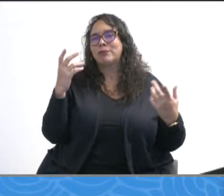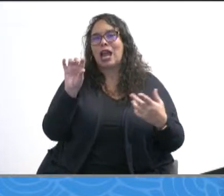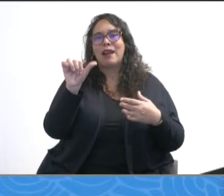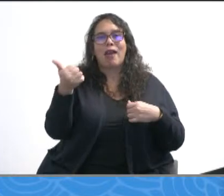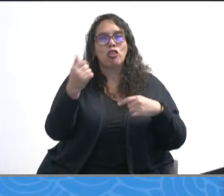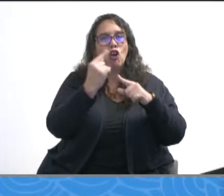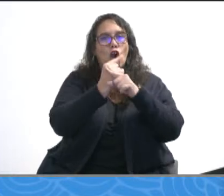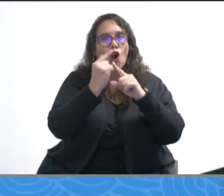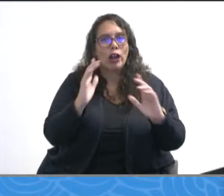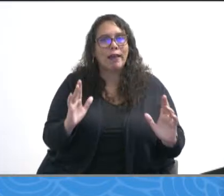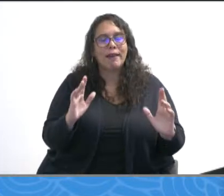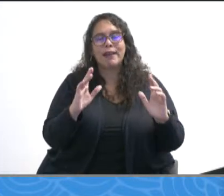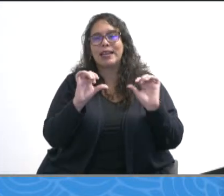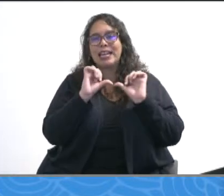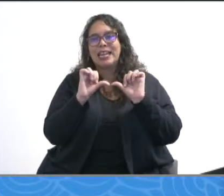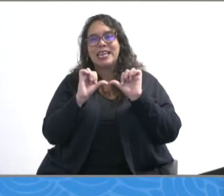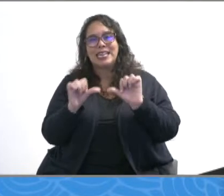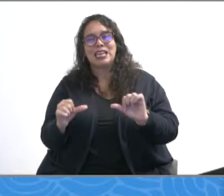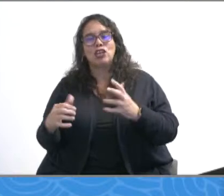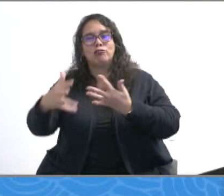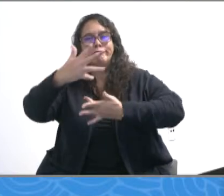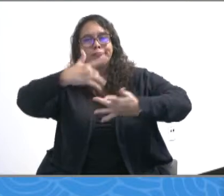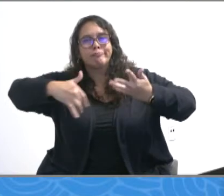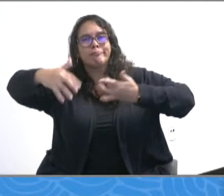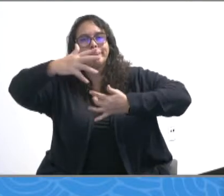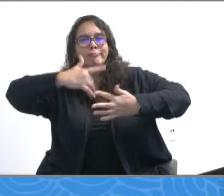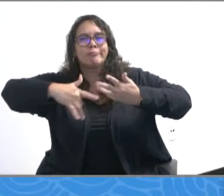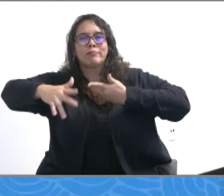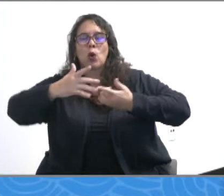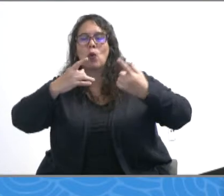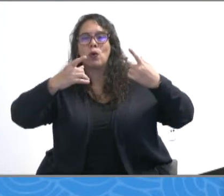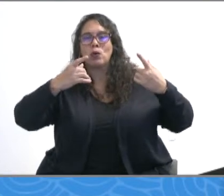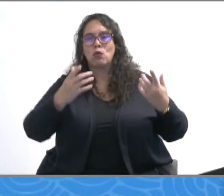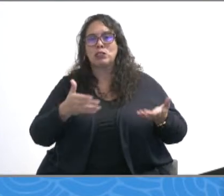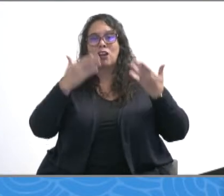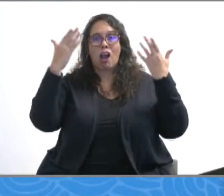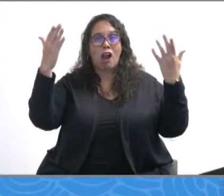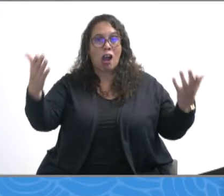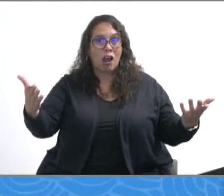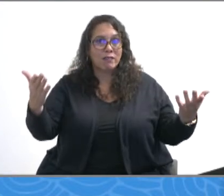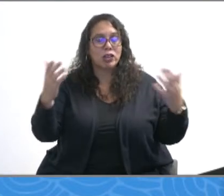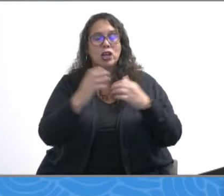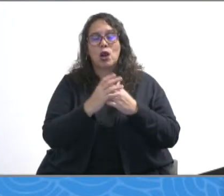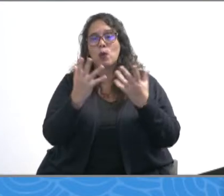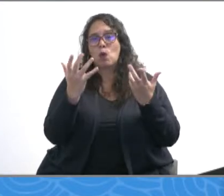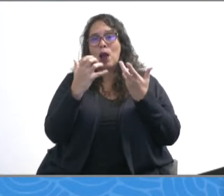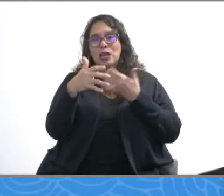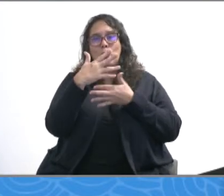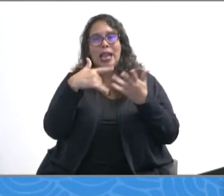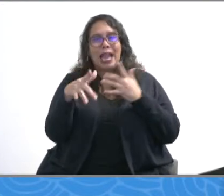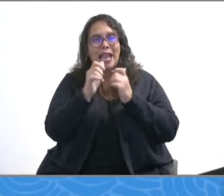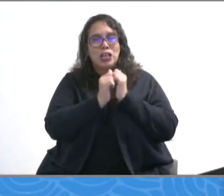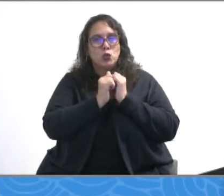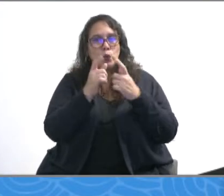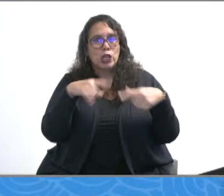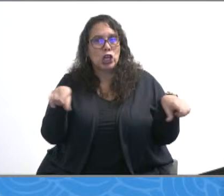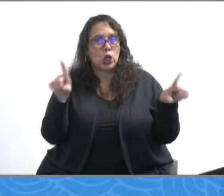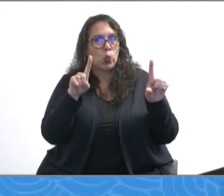and you can continue to become involved in what we have to offer and what we wanna engage in with you as a group.